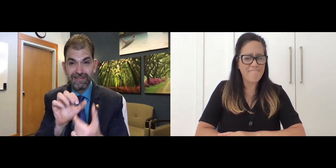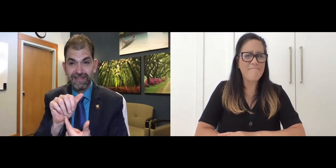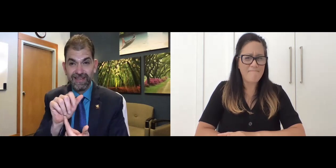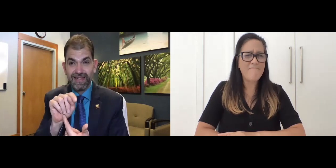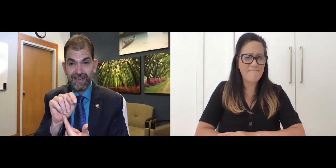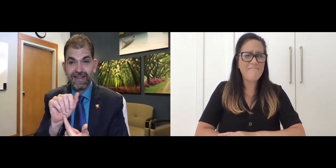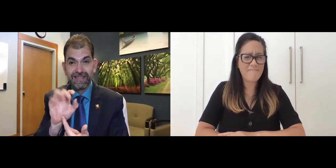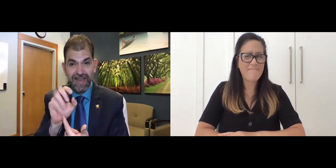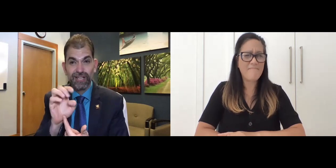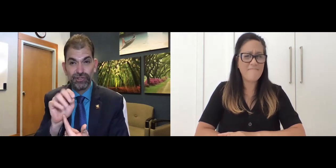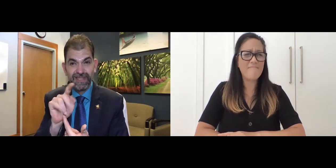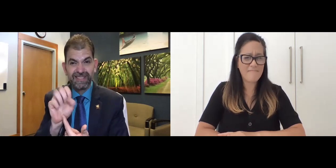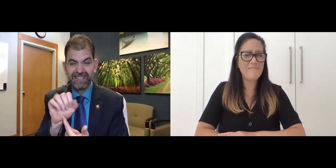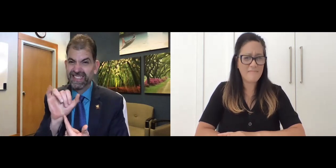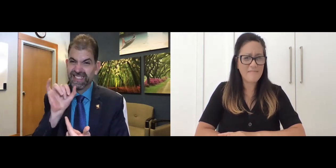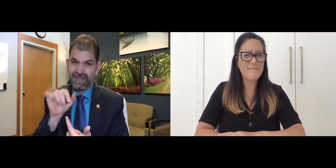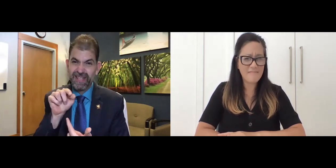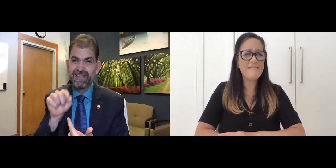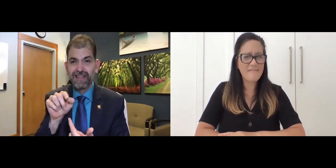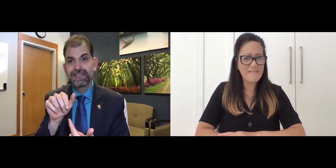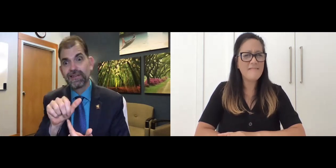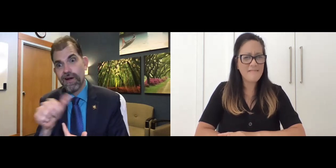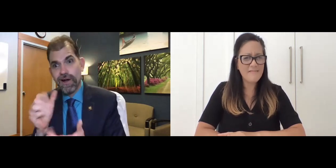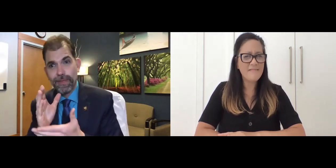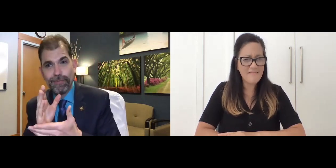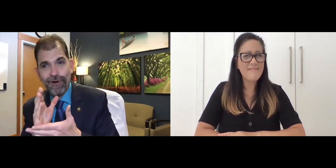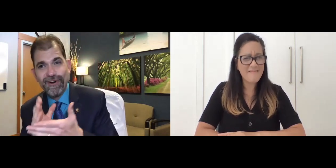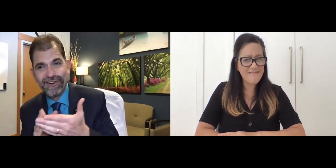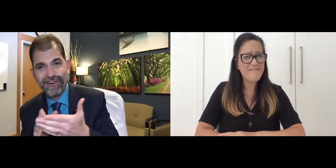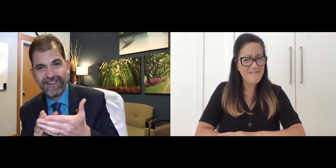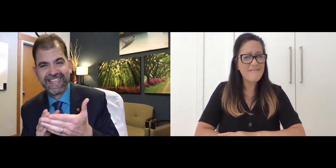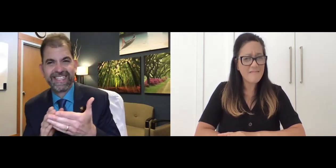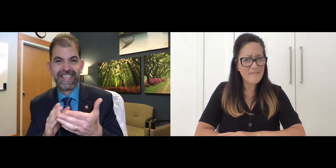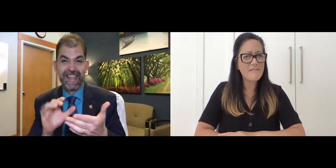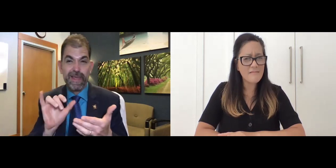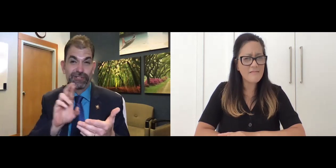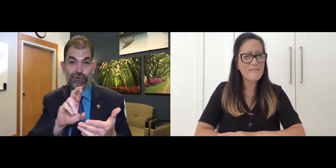that especially in terms of attachment. That's a whole other part of